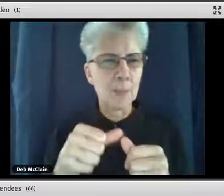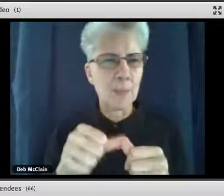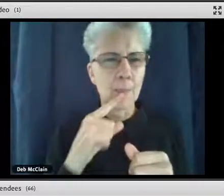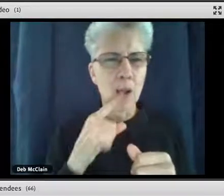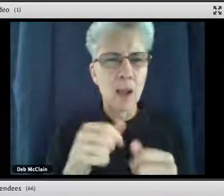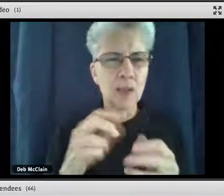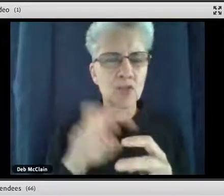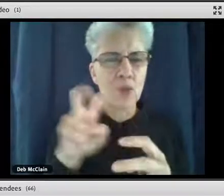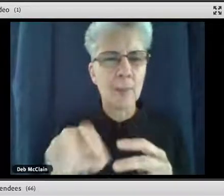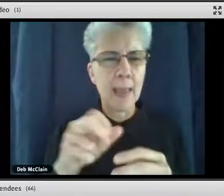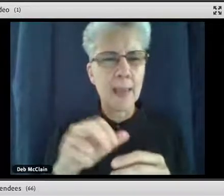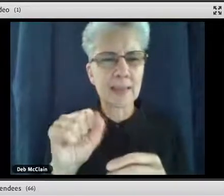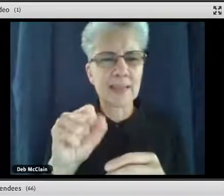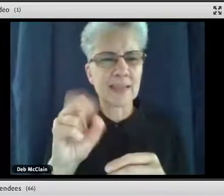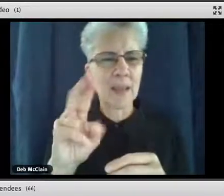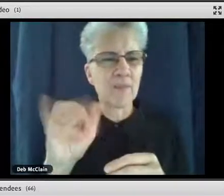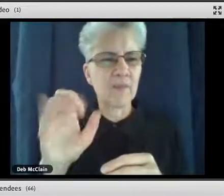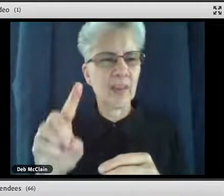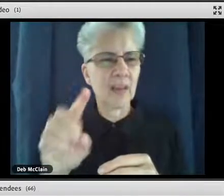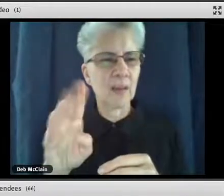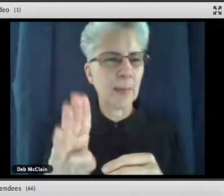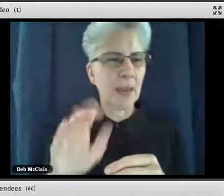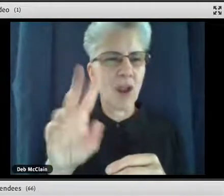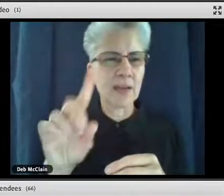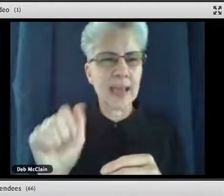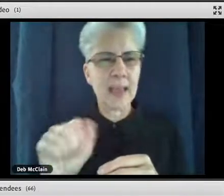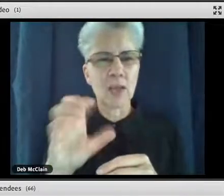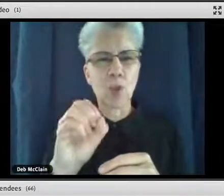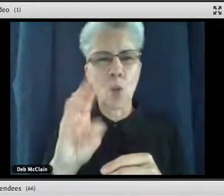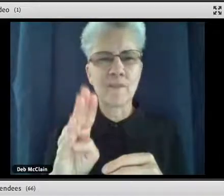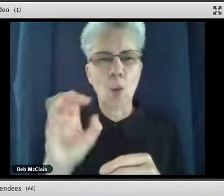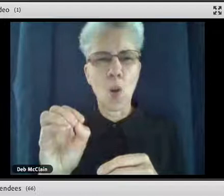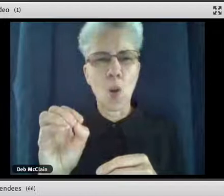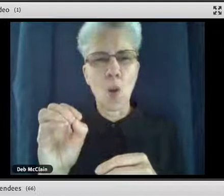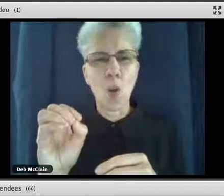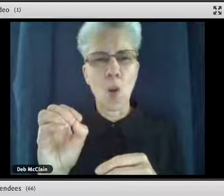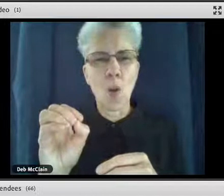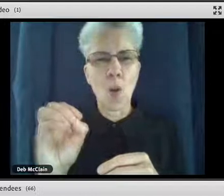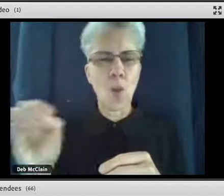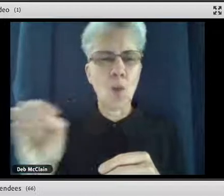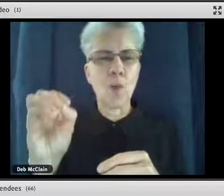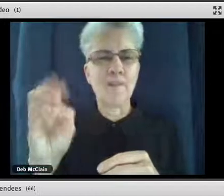if I remember off the top of my head. Subfield "e" RDA in the 04 field